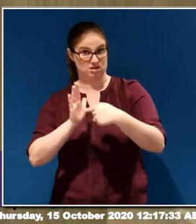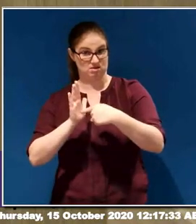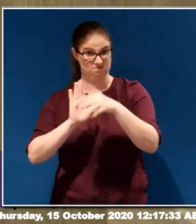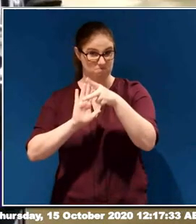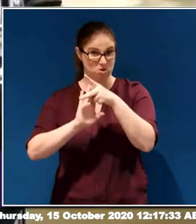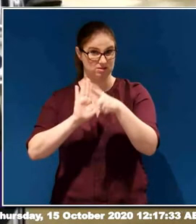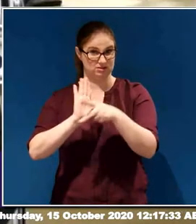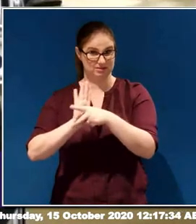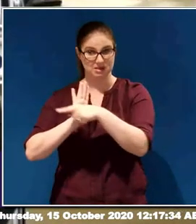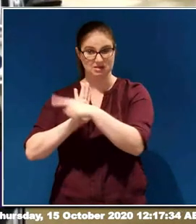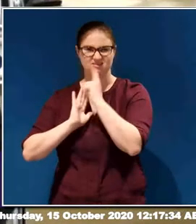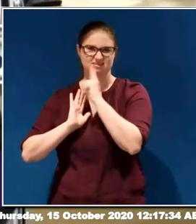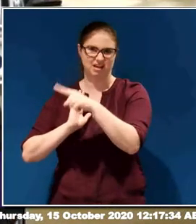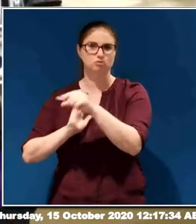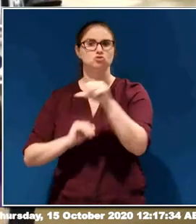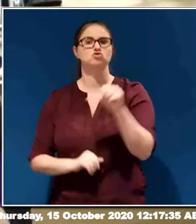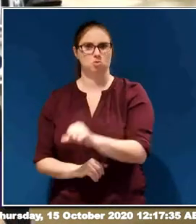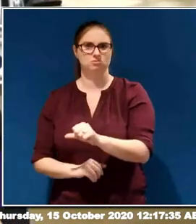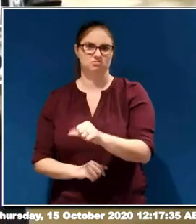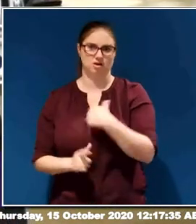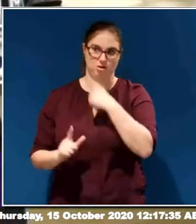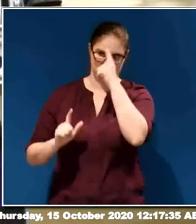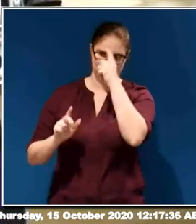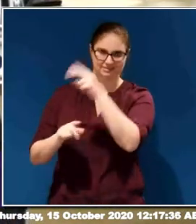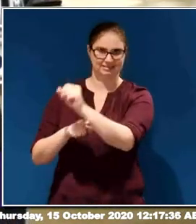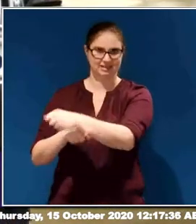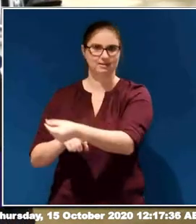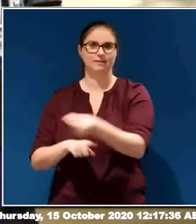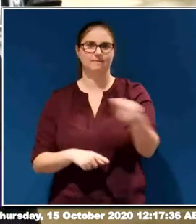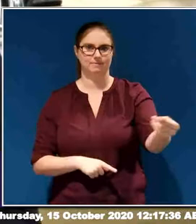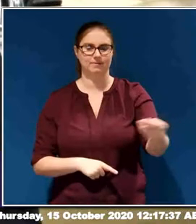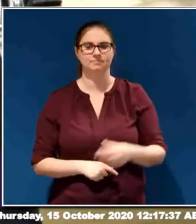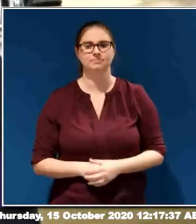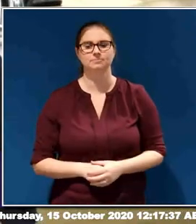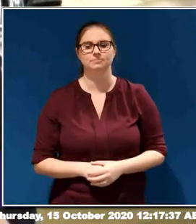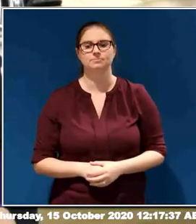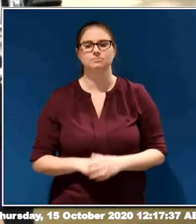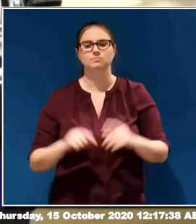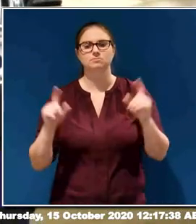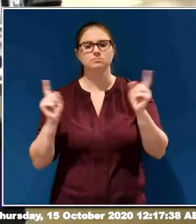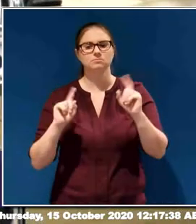What's AIMS information? The Adjustment Information Management System -- Which is what?